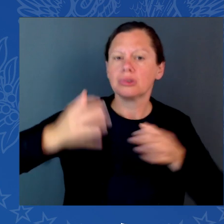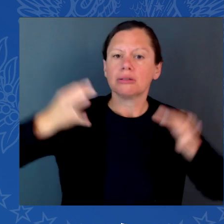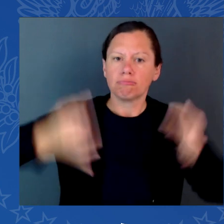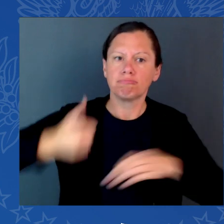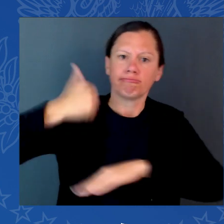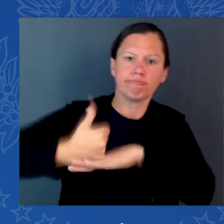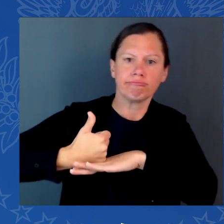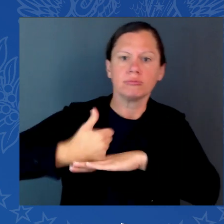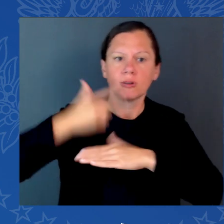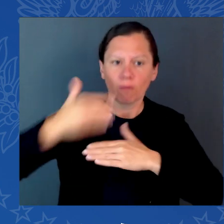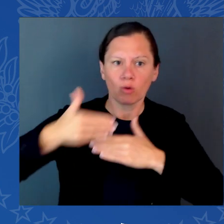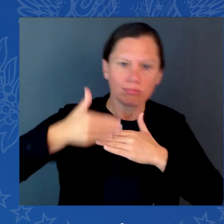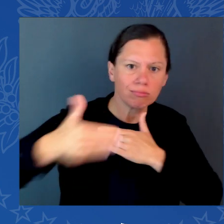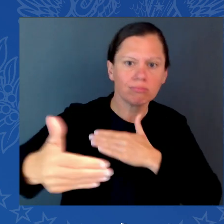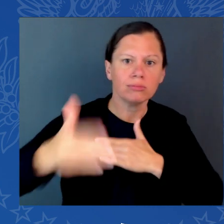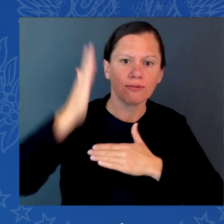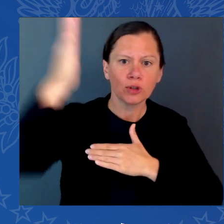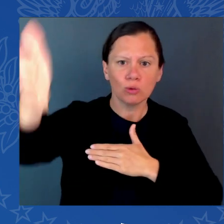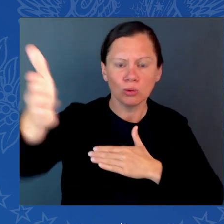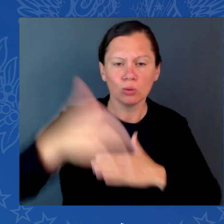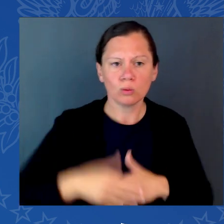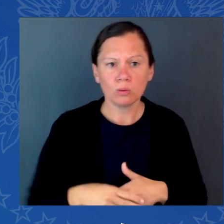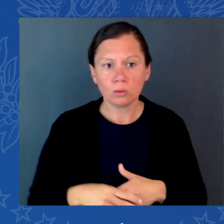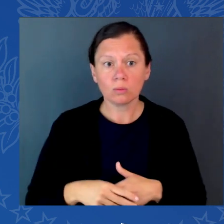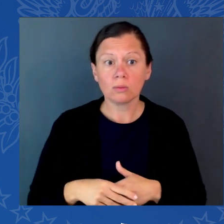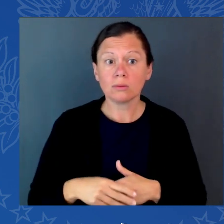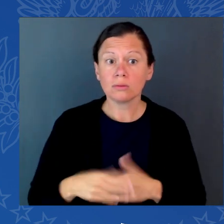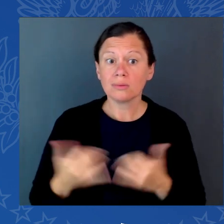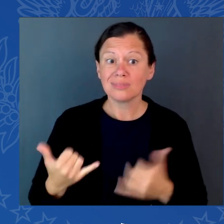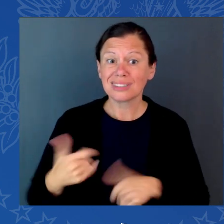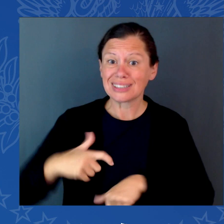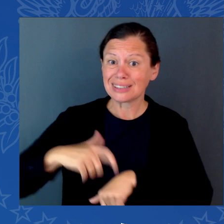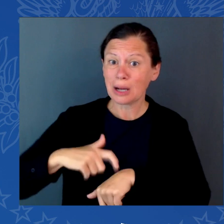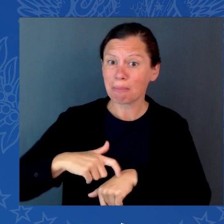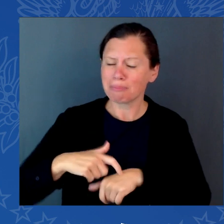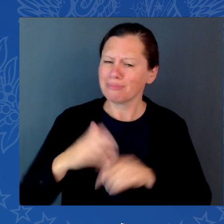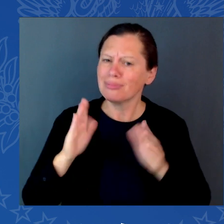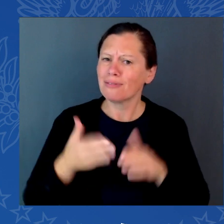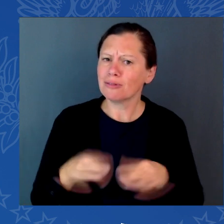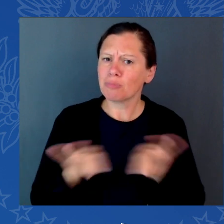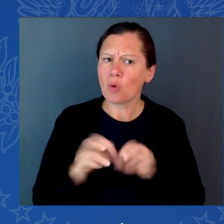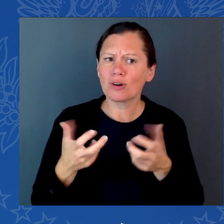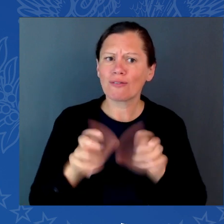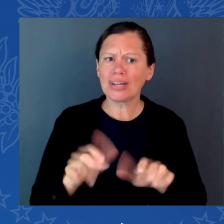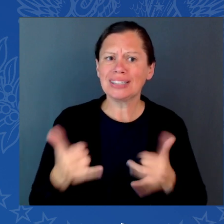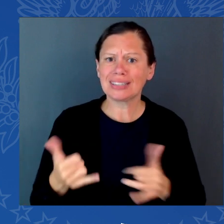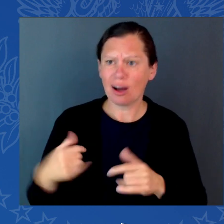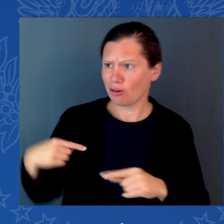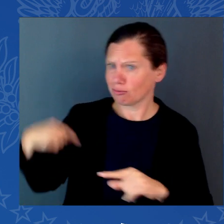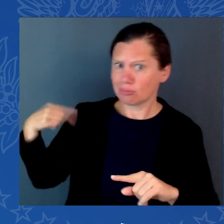A point where our investments are more critical than ever. So, together, let's continue to work as one